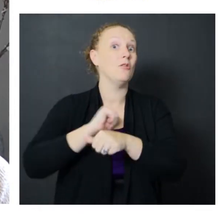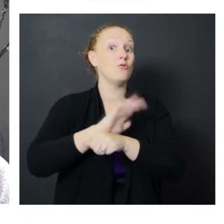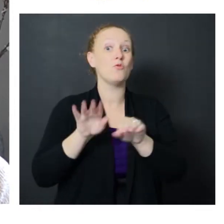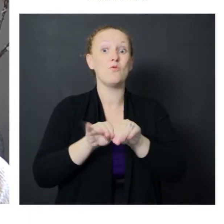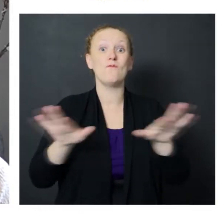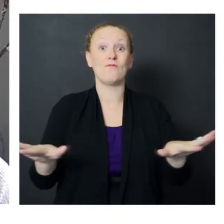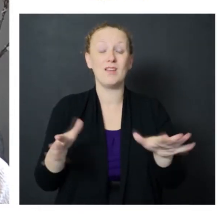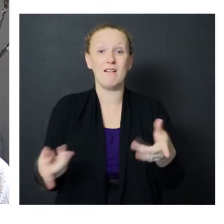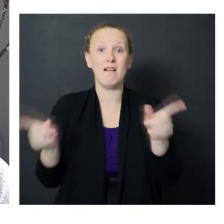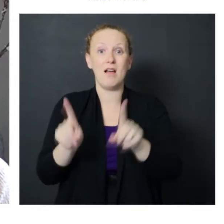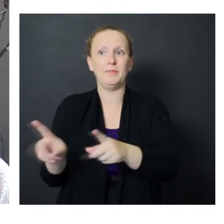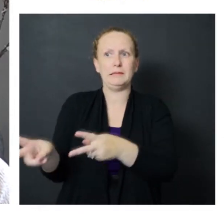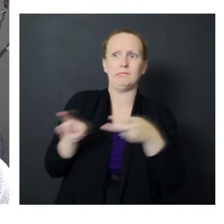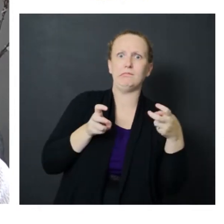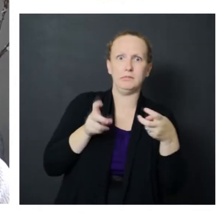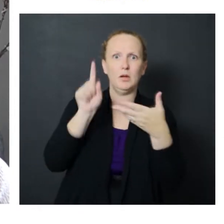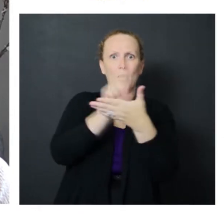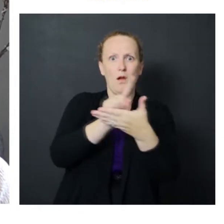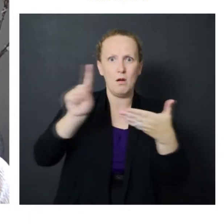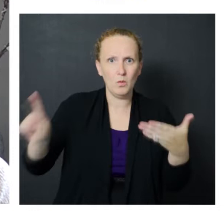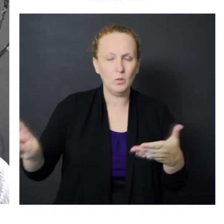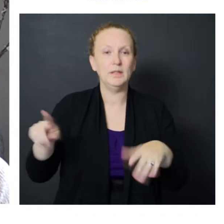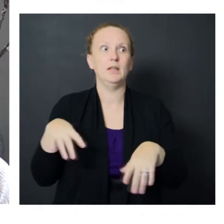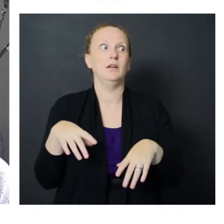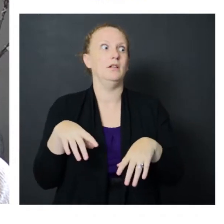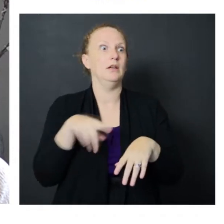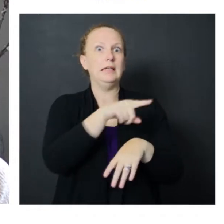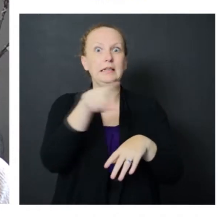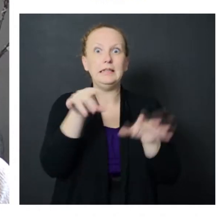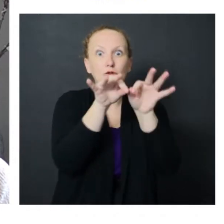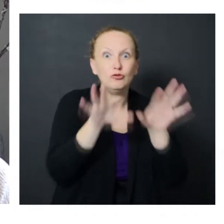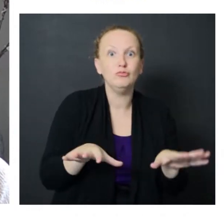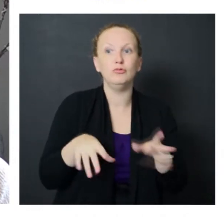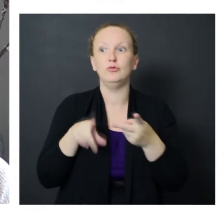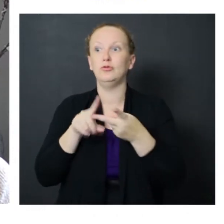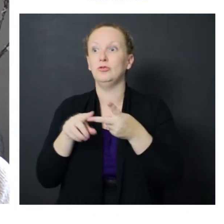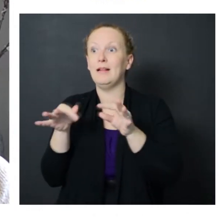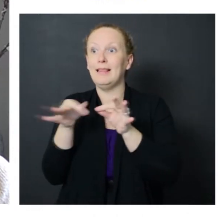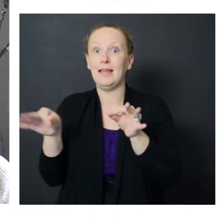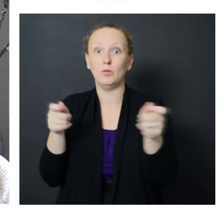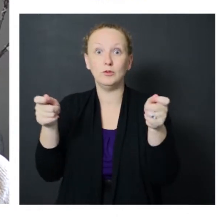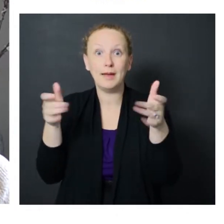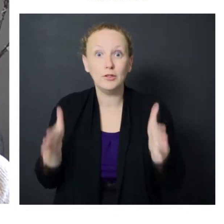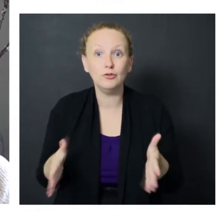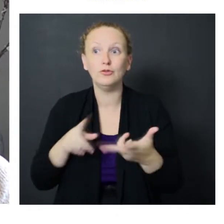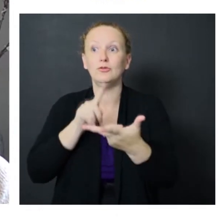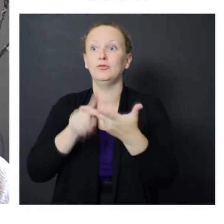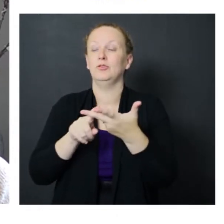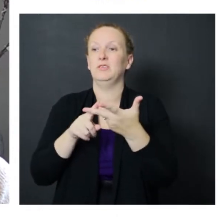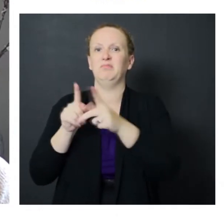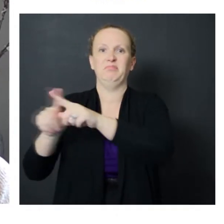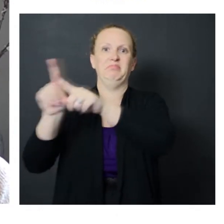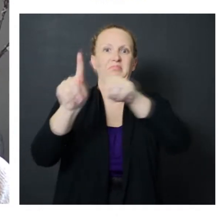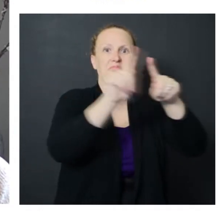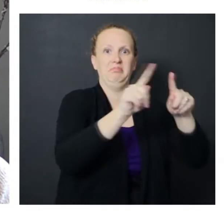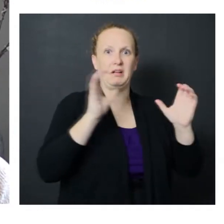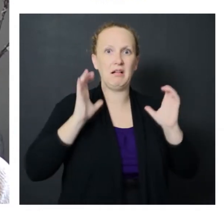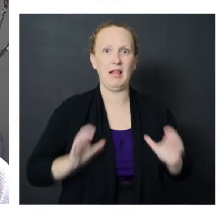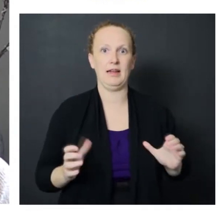that different stakeholders interpreters language managers were reaching out to us with different questions, which technically